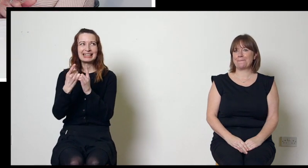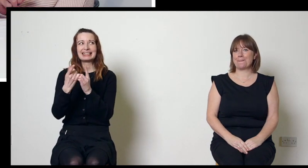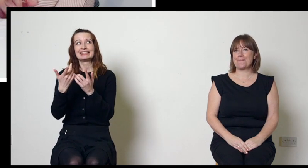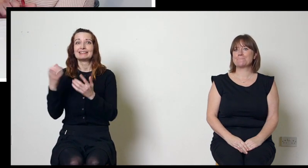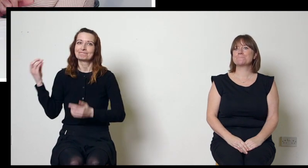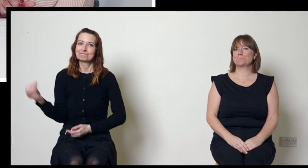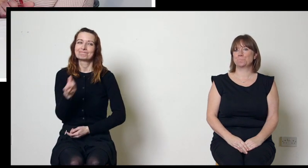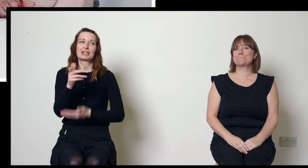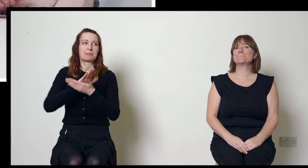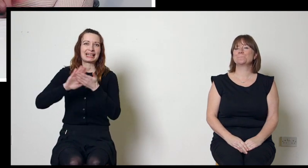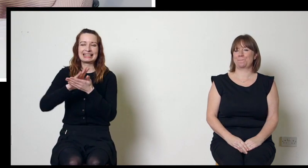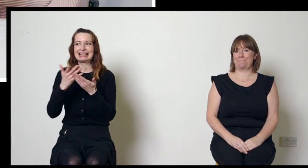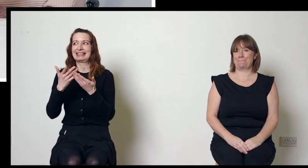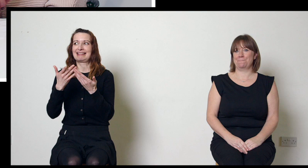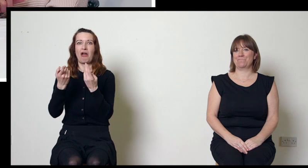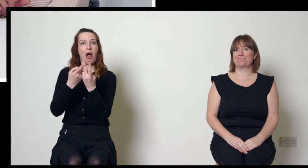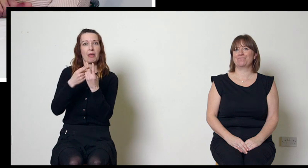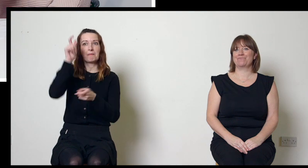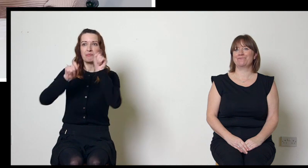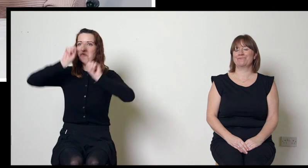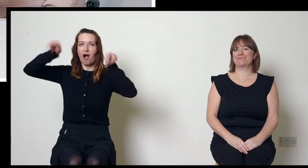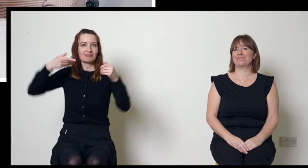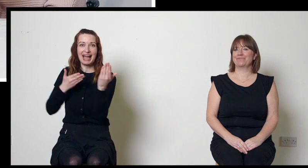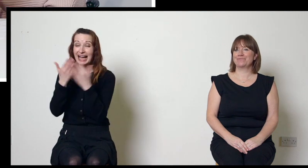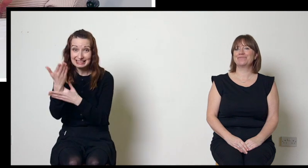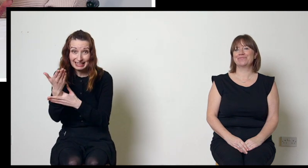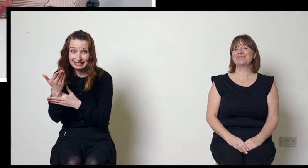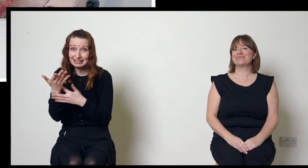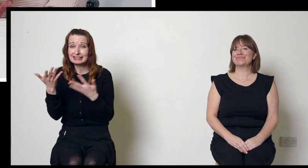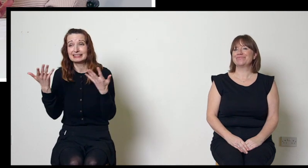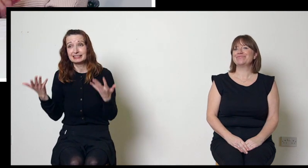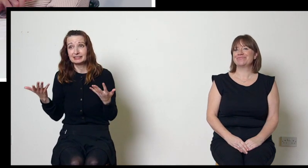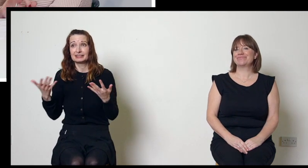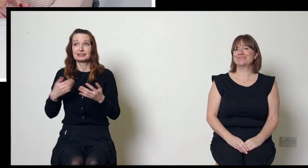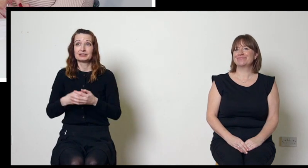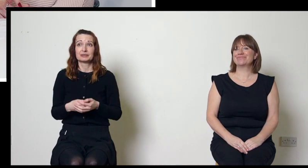can then make it inaccessible to another sector of the disability community. So…